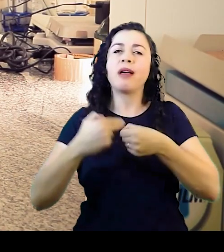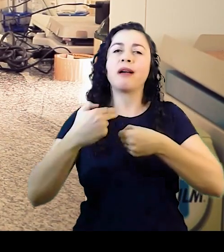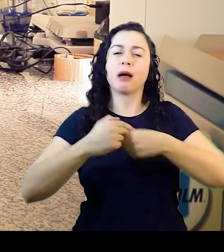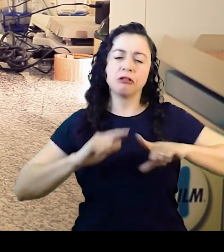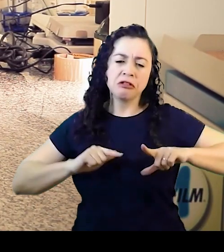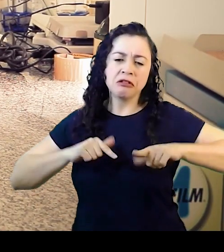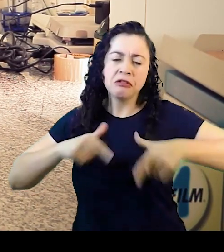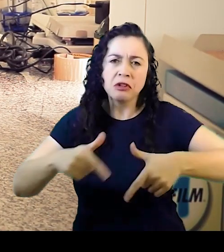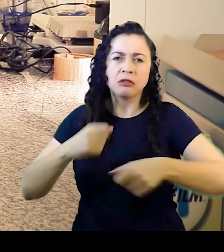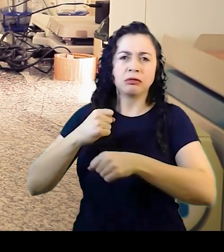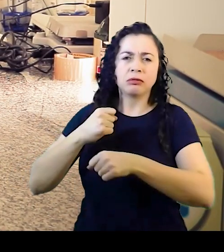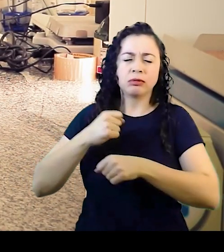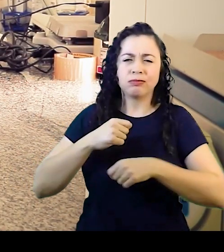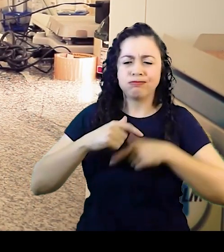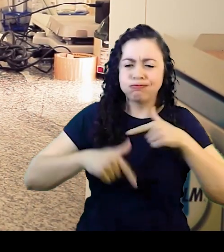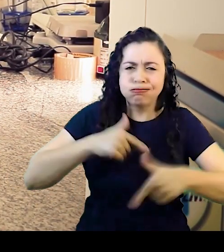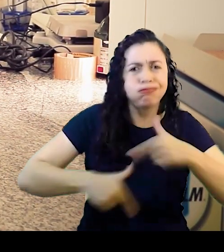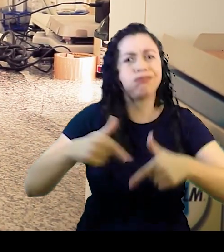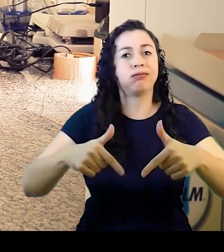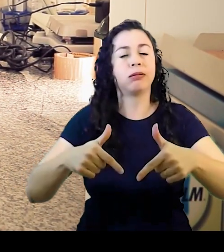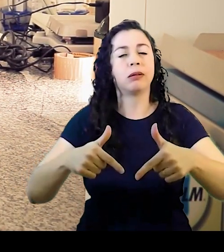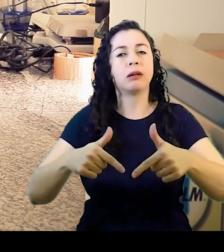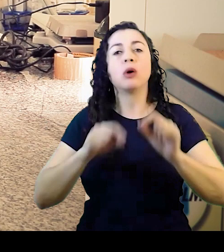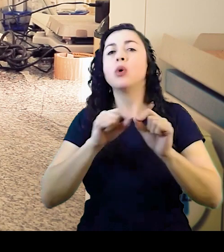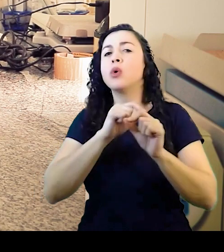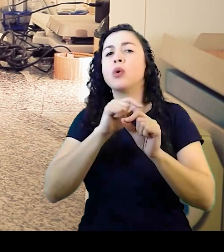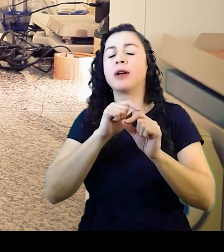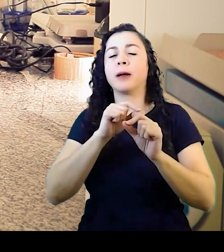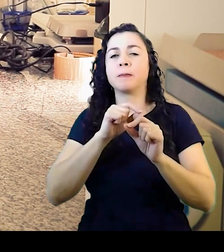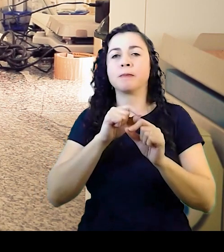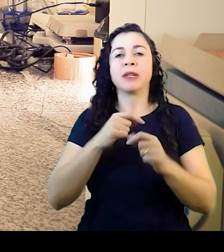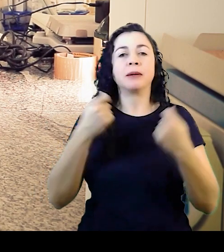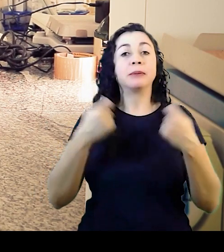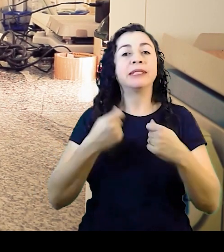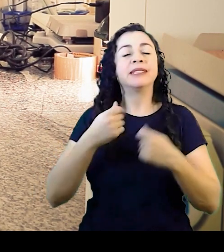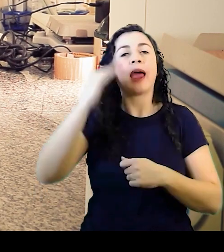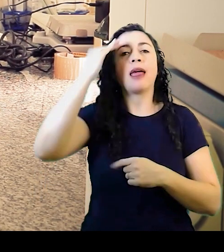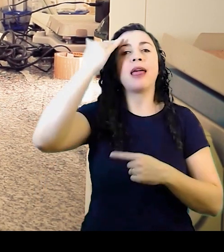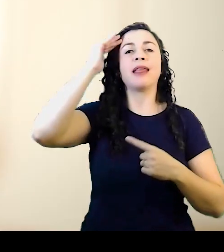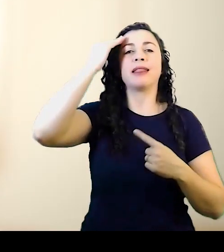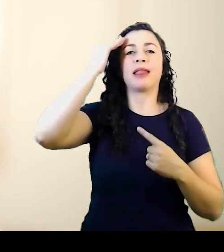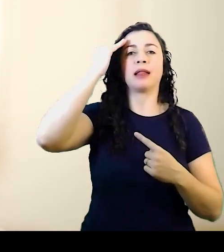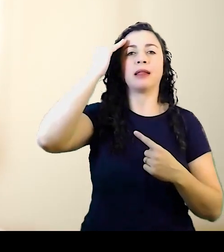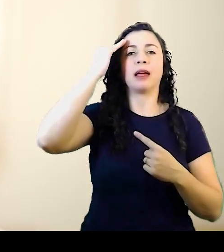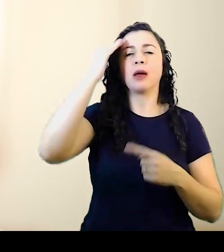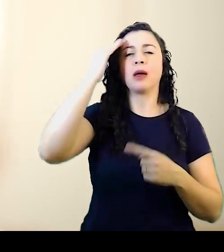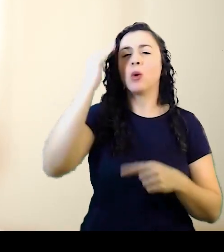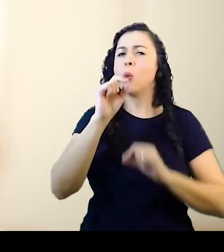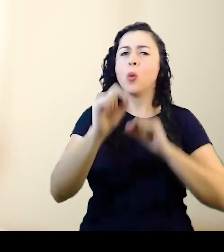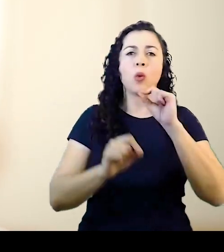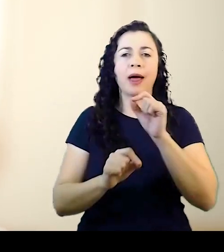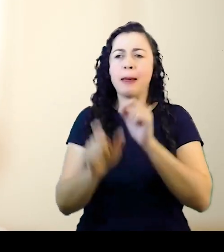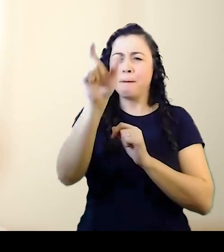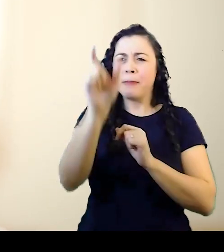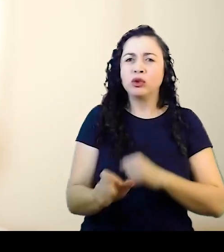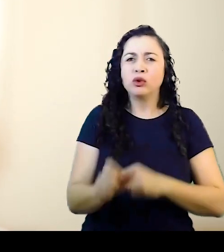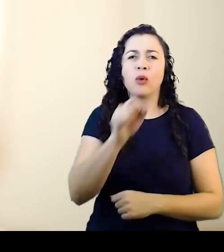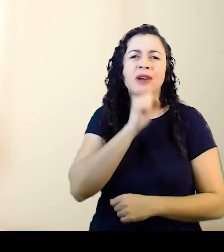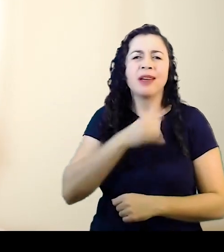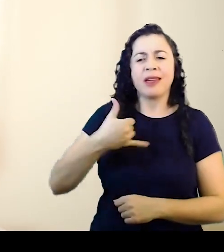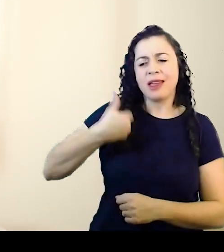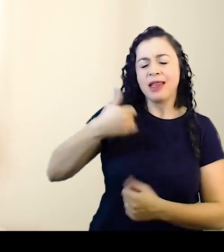is related to understanding how elderly individuals are more susceptible to Covid-19.